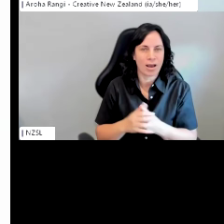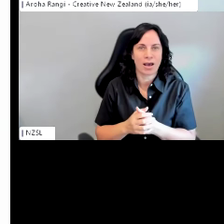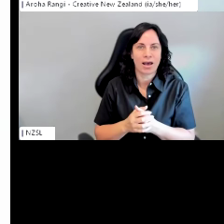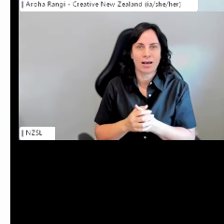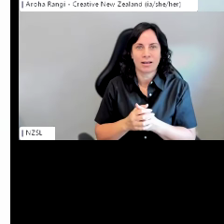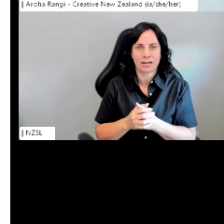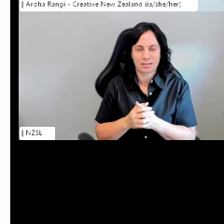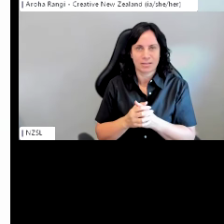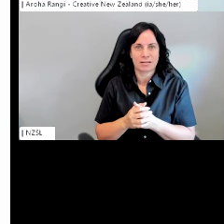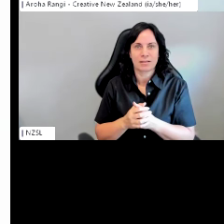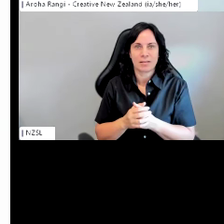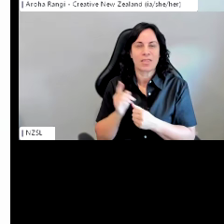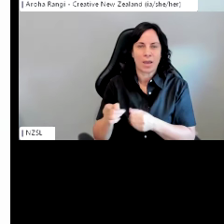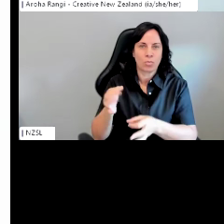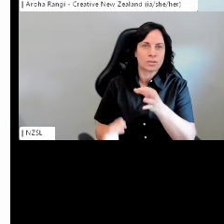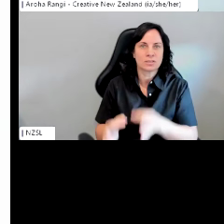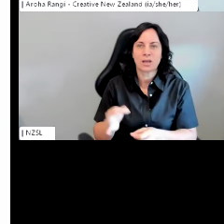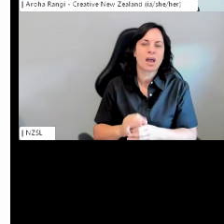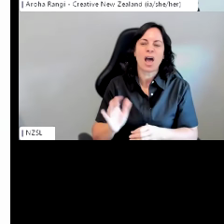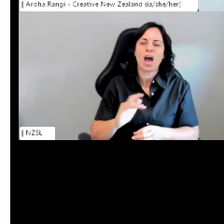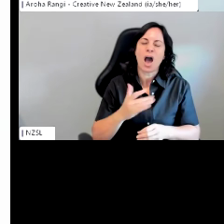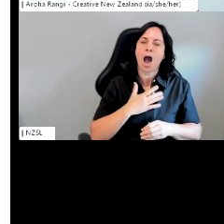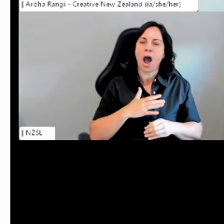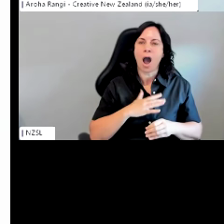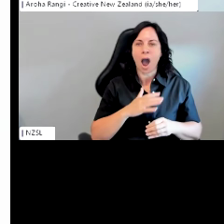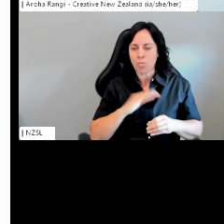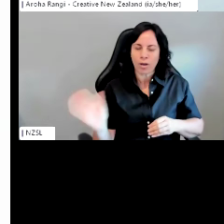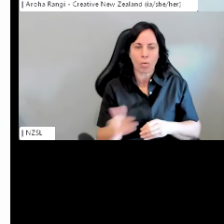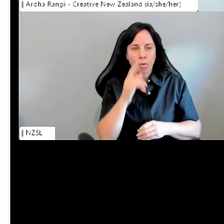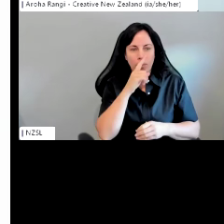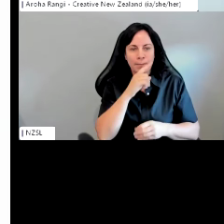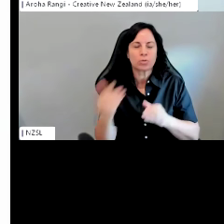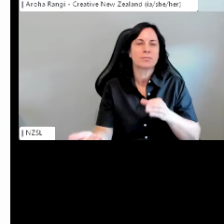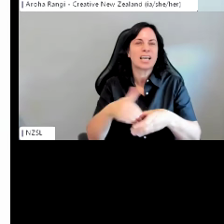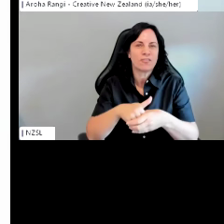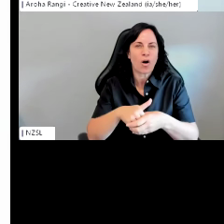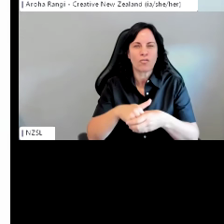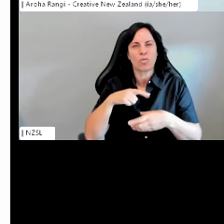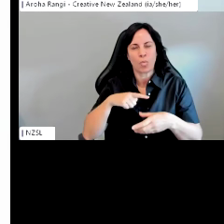choose the latter because they just want everyone to be involved. Um and they're more likely to